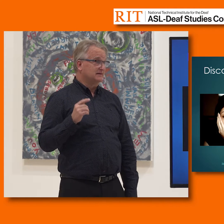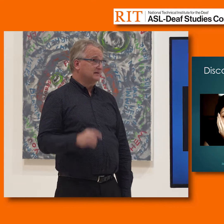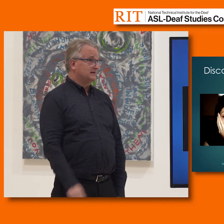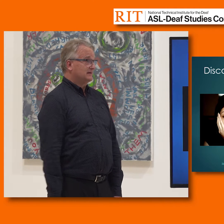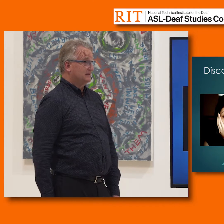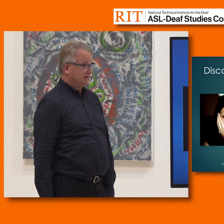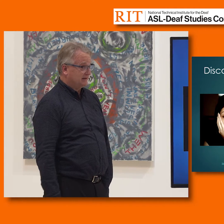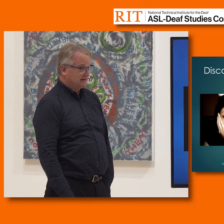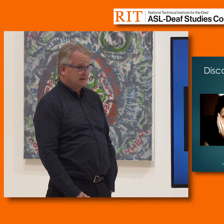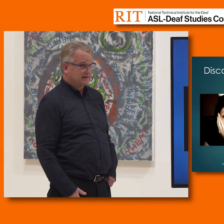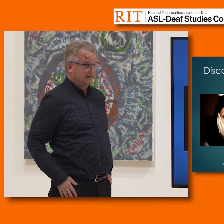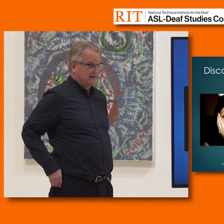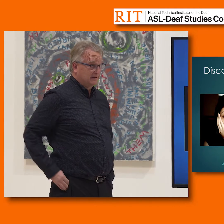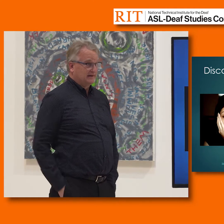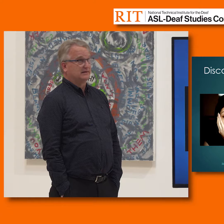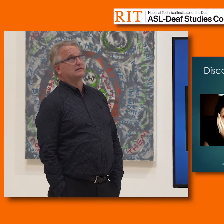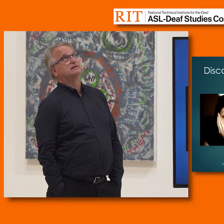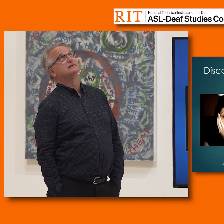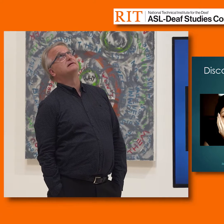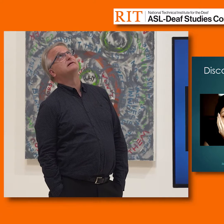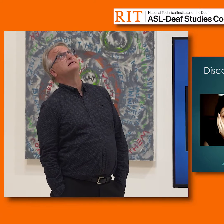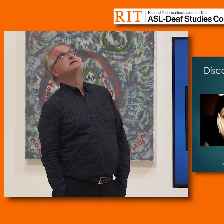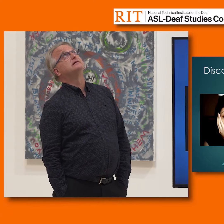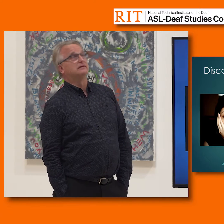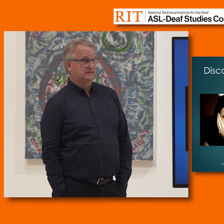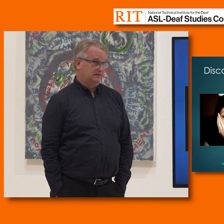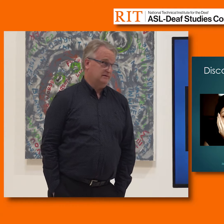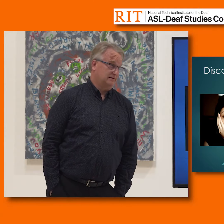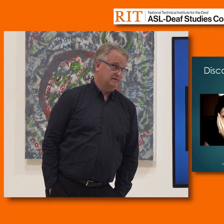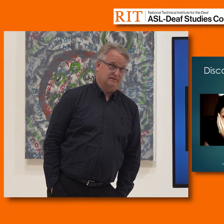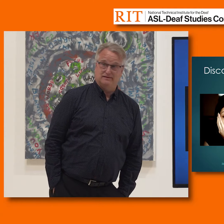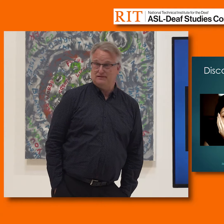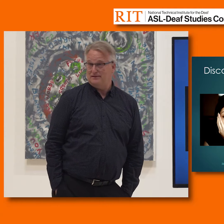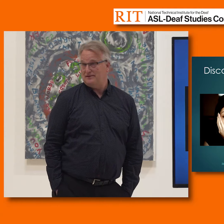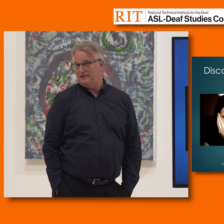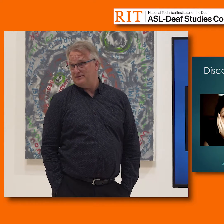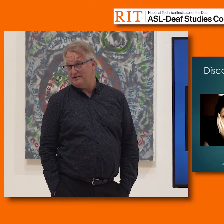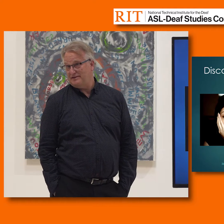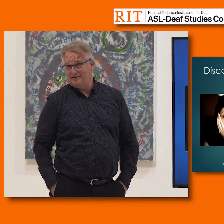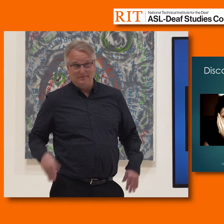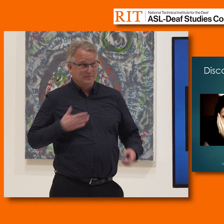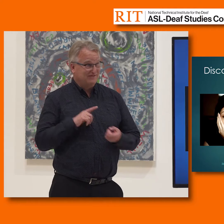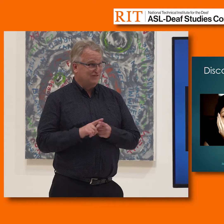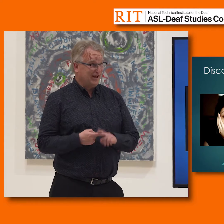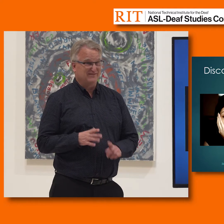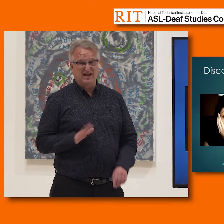you can feel yourself slipping away. You can feel yourself disengaging, just biding your time, right?